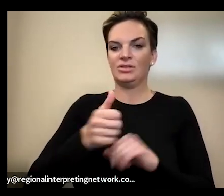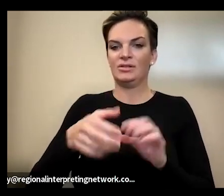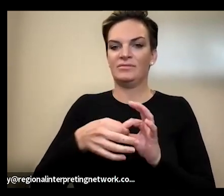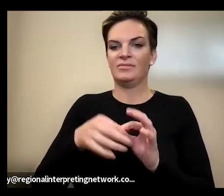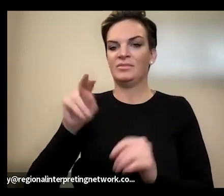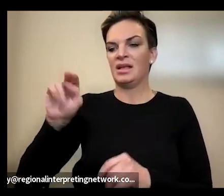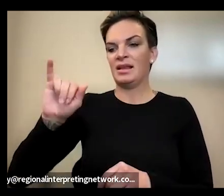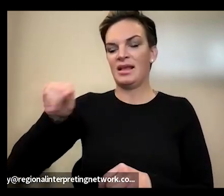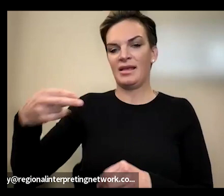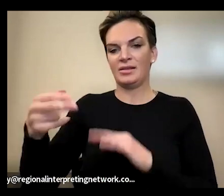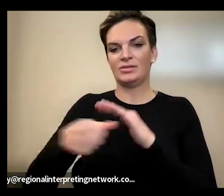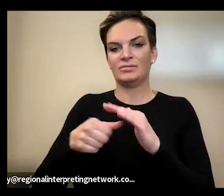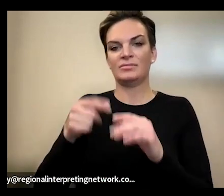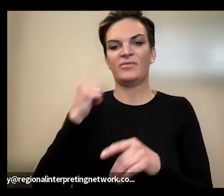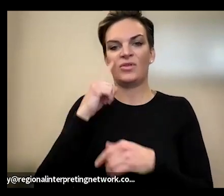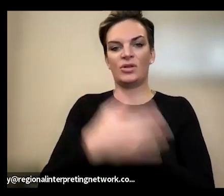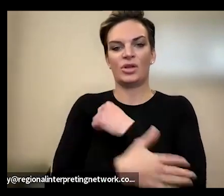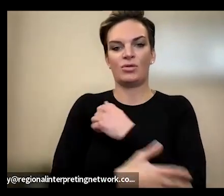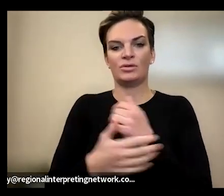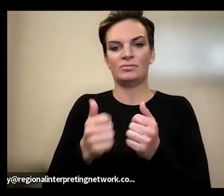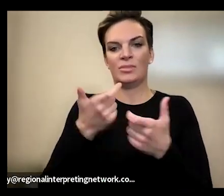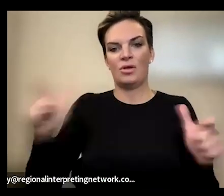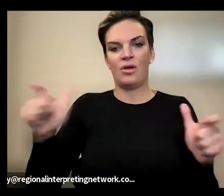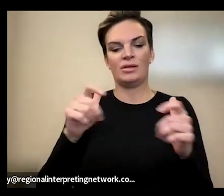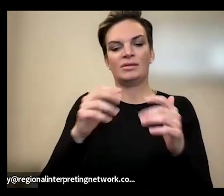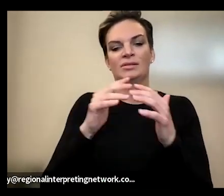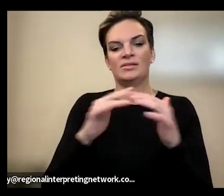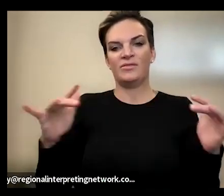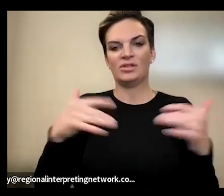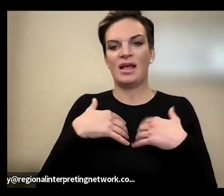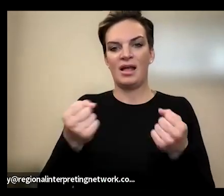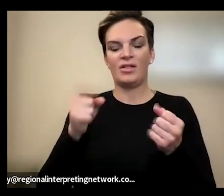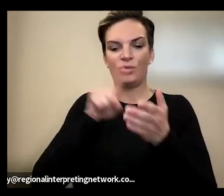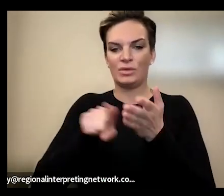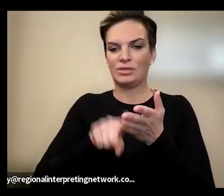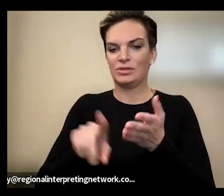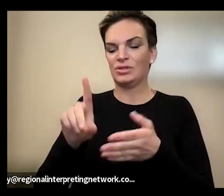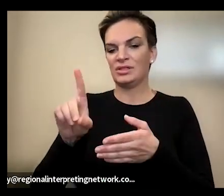the country's largest and most diverse health research database with the goal of enrolling